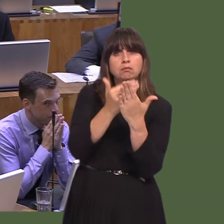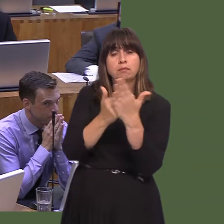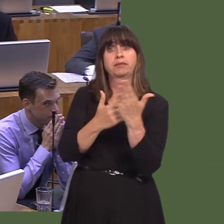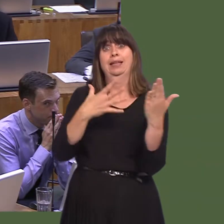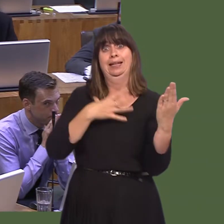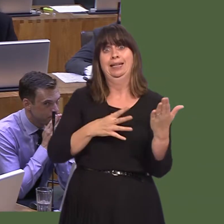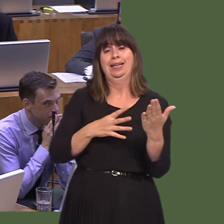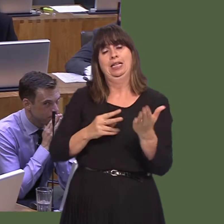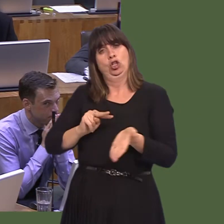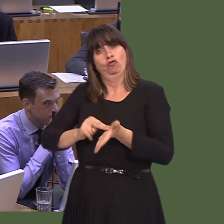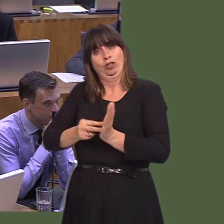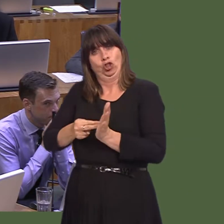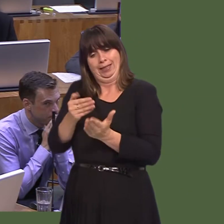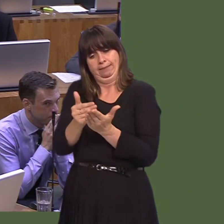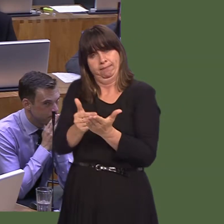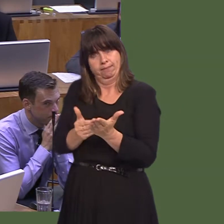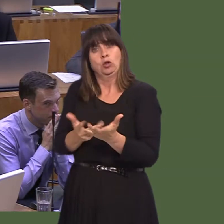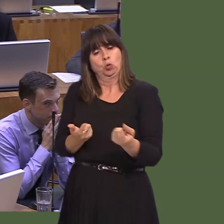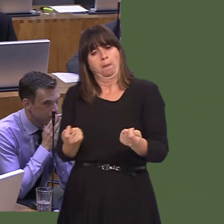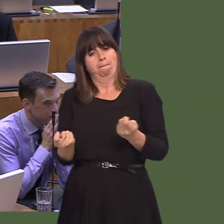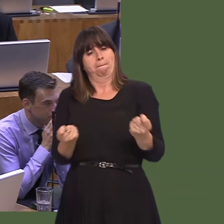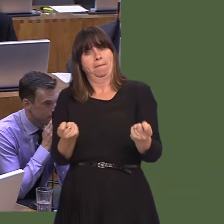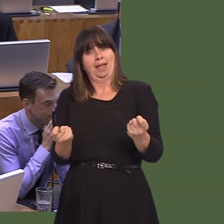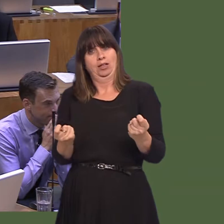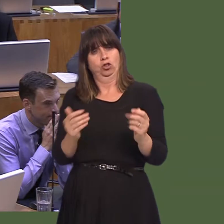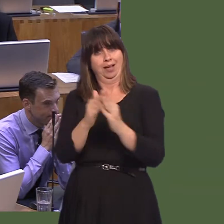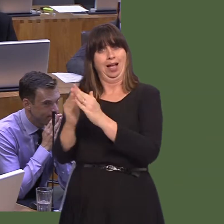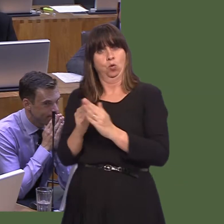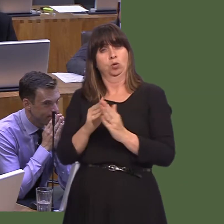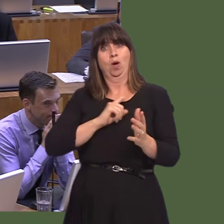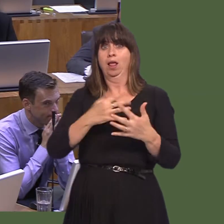plan as well to better manage the undoubted demand there is for housing.